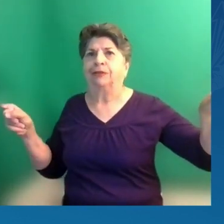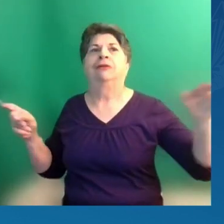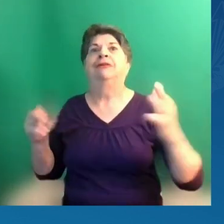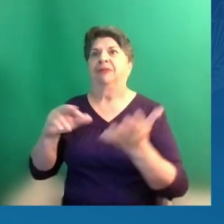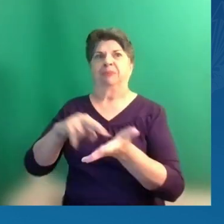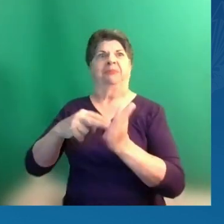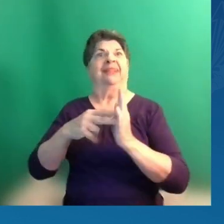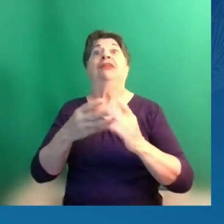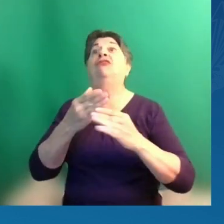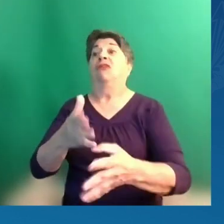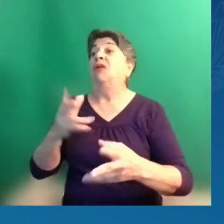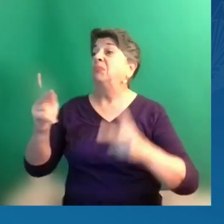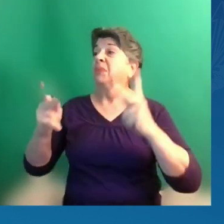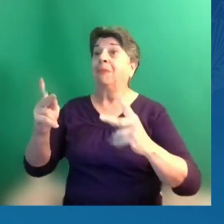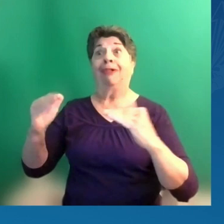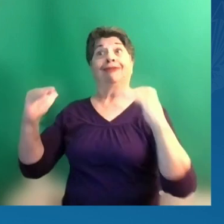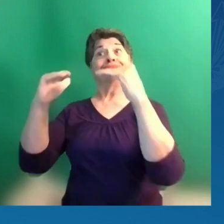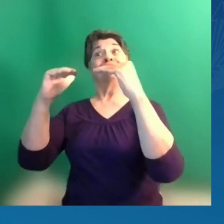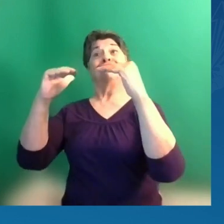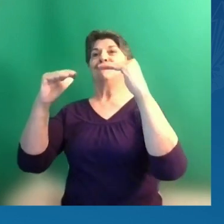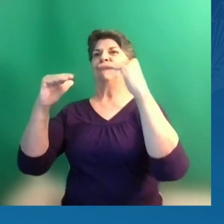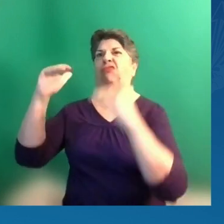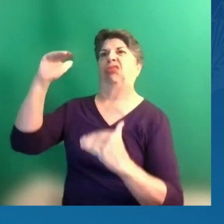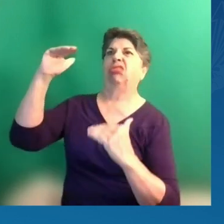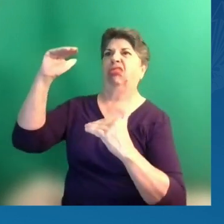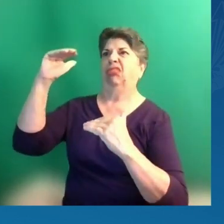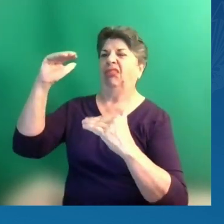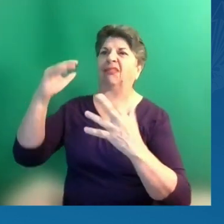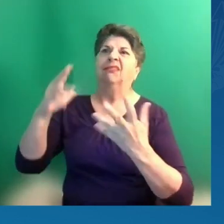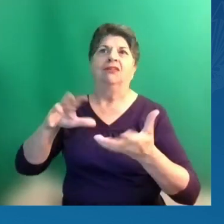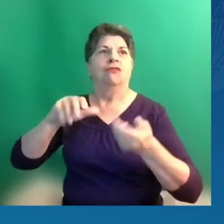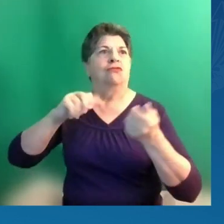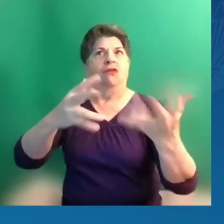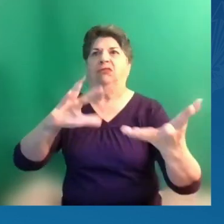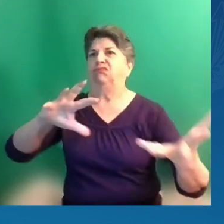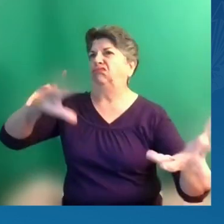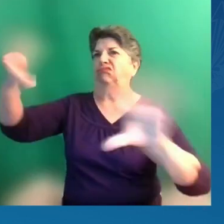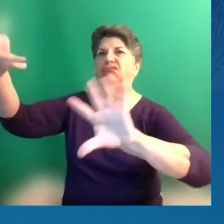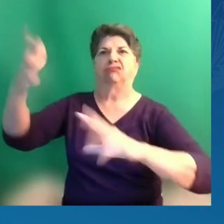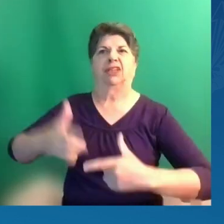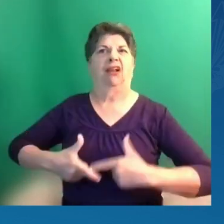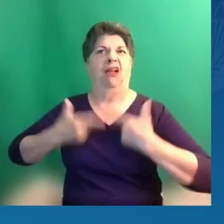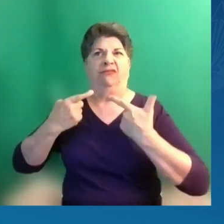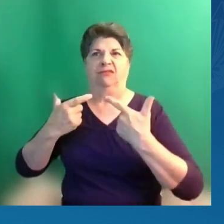Water insecurity may affect U.S. national interests directly or contribute to requests